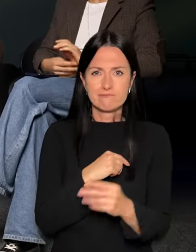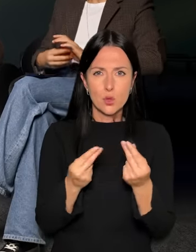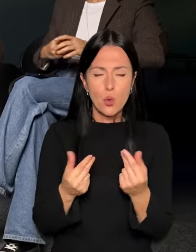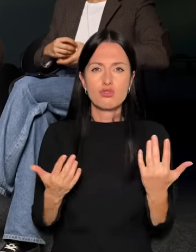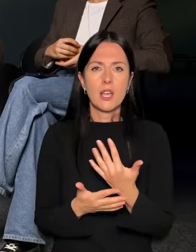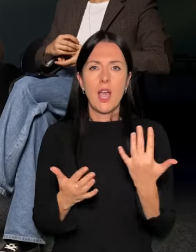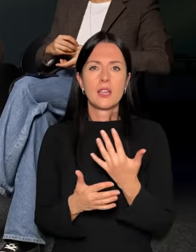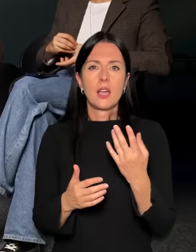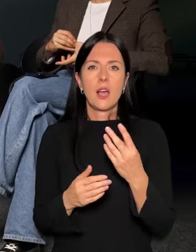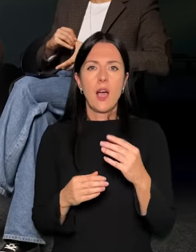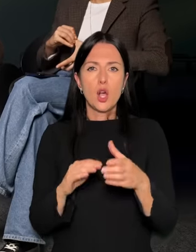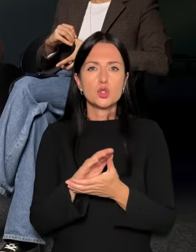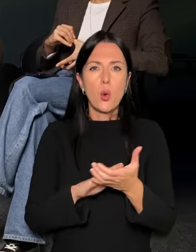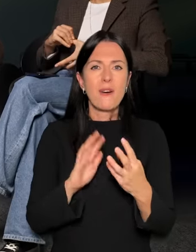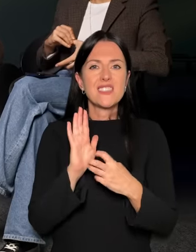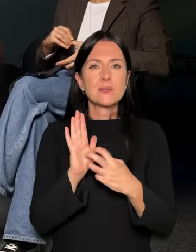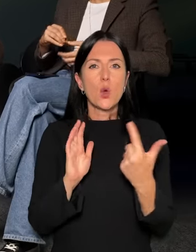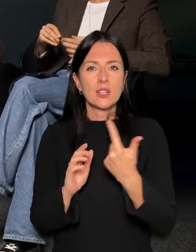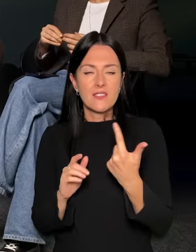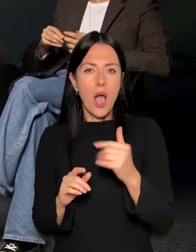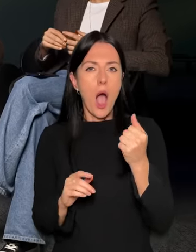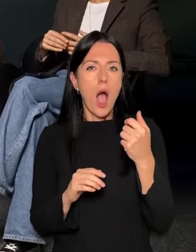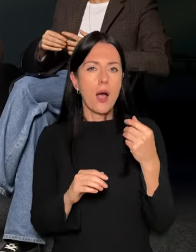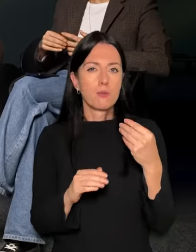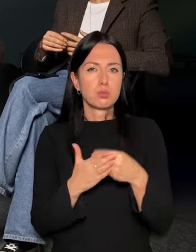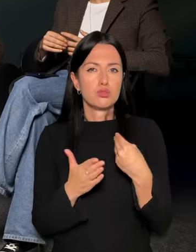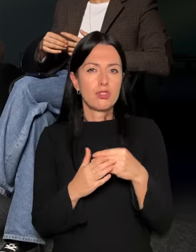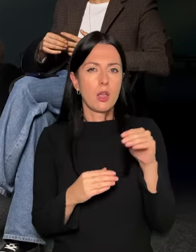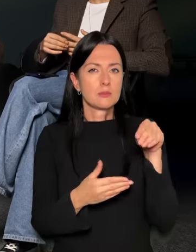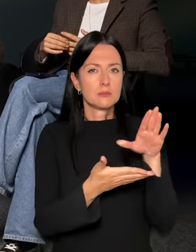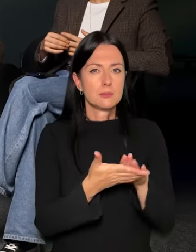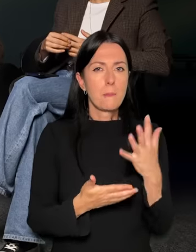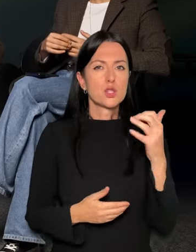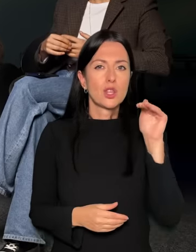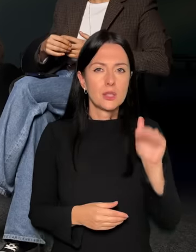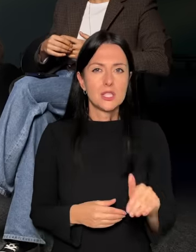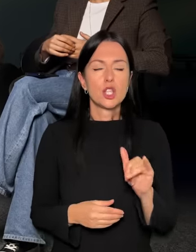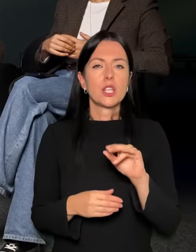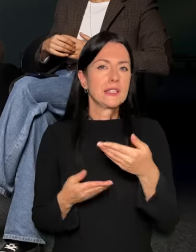low-quality prostheses for 800 hryvnias, but take 500,000 from the budget and shut down in half a year